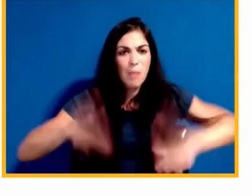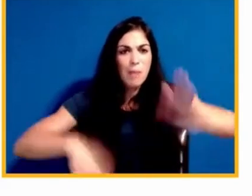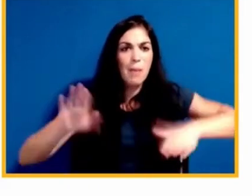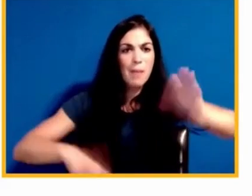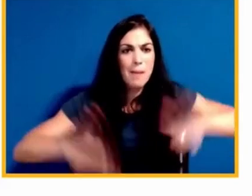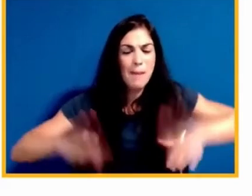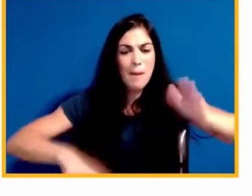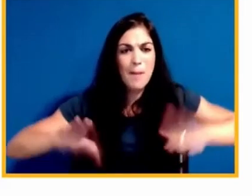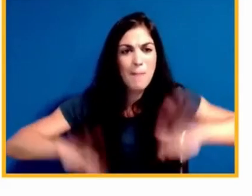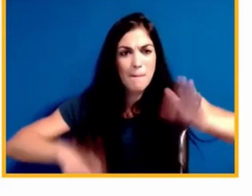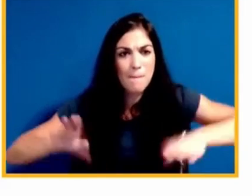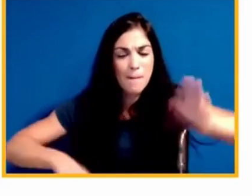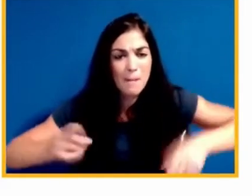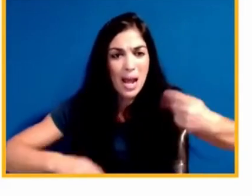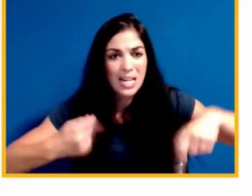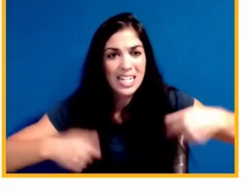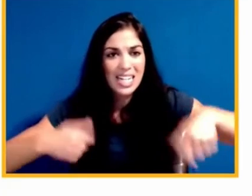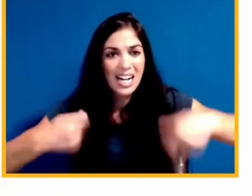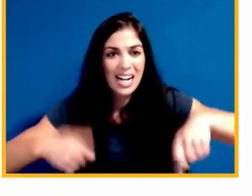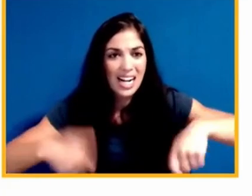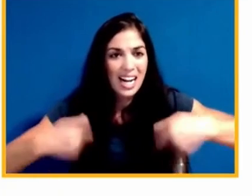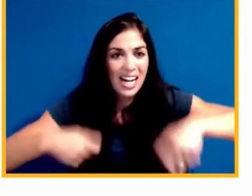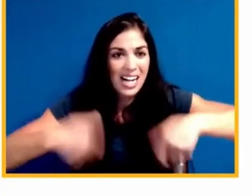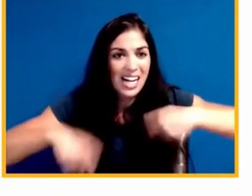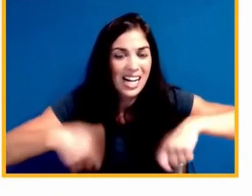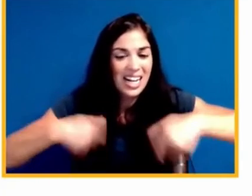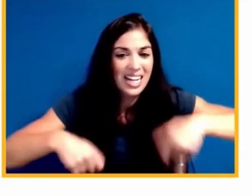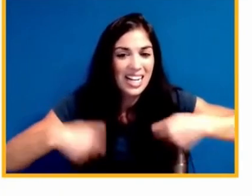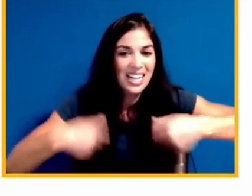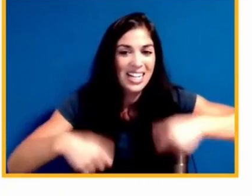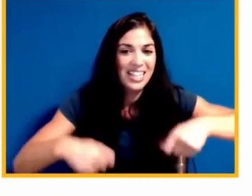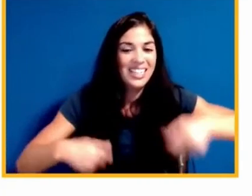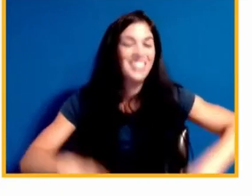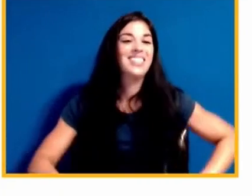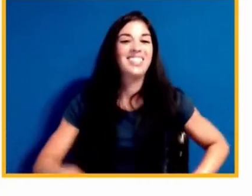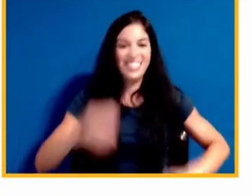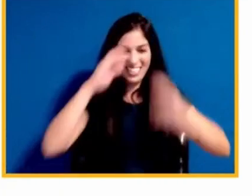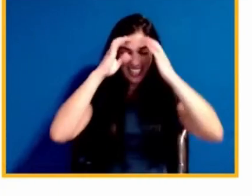tap your claws if you got claws, Exactly, the judges got it going on. All right so,